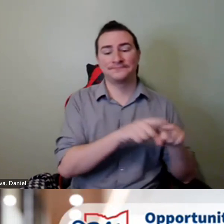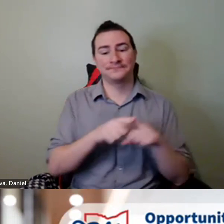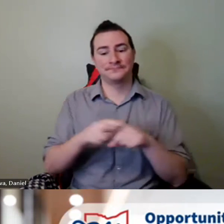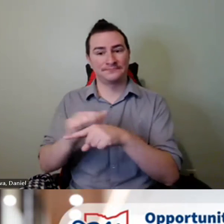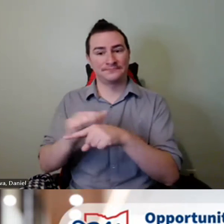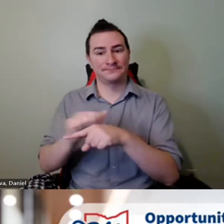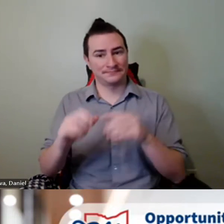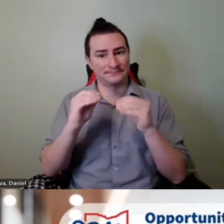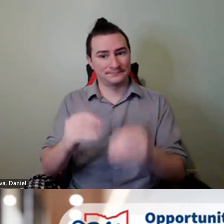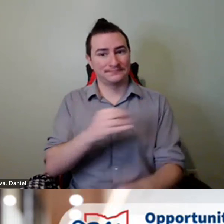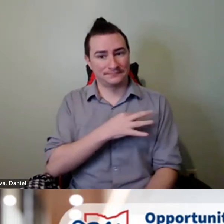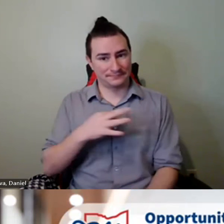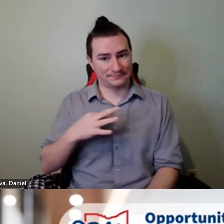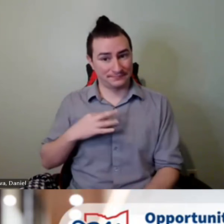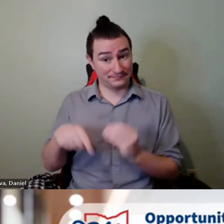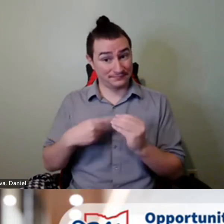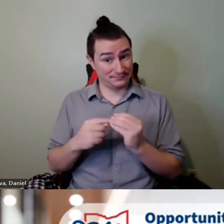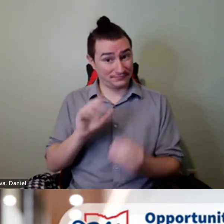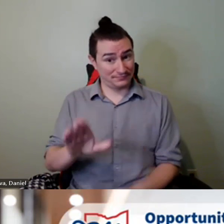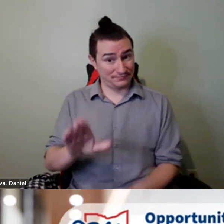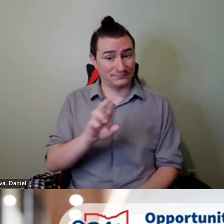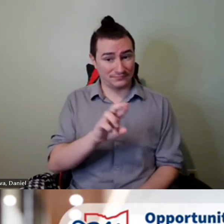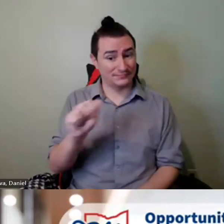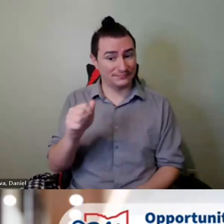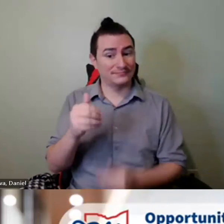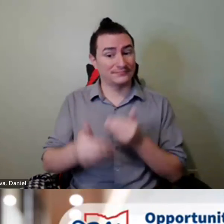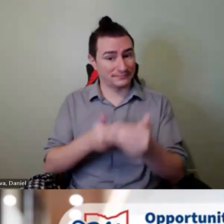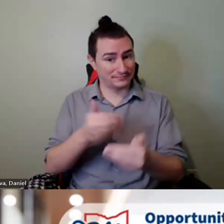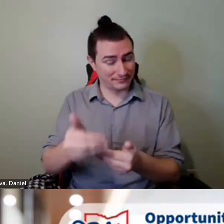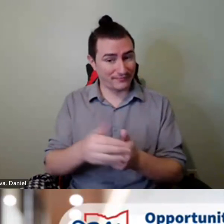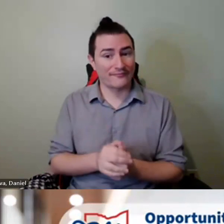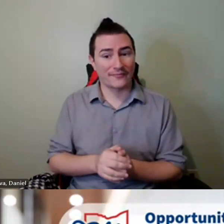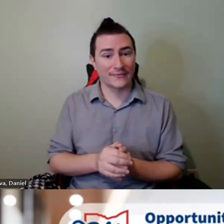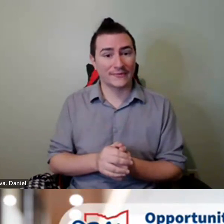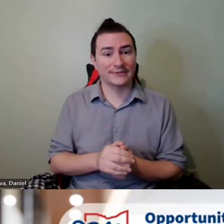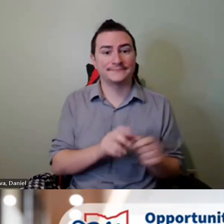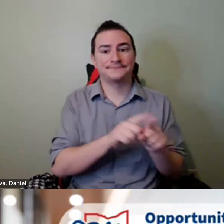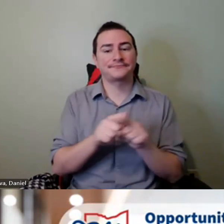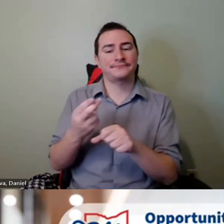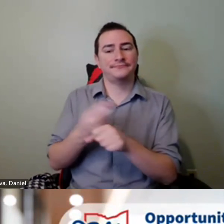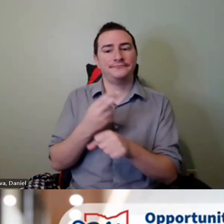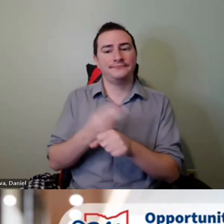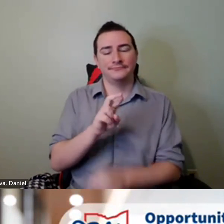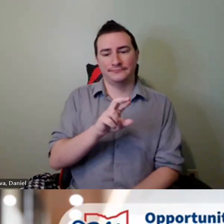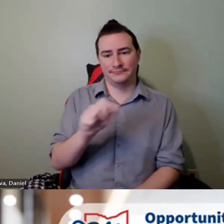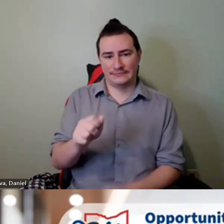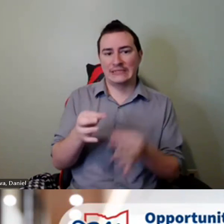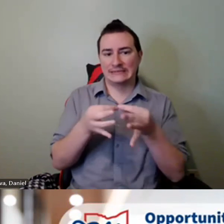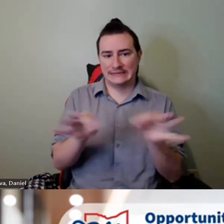process so they're aware of that. And also using a reasonable accommodation statement in key areas can really send a message